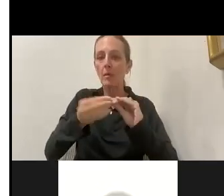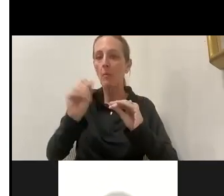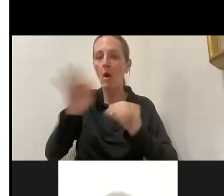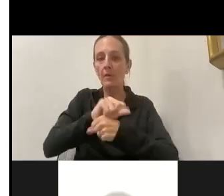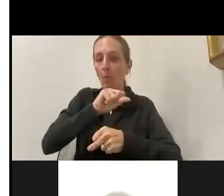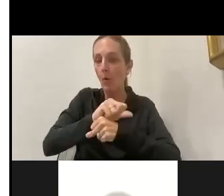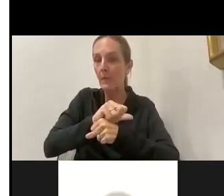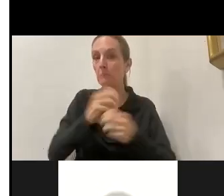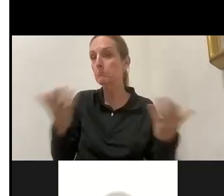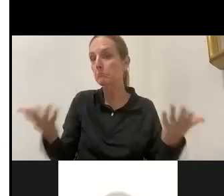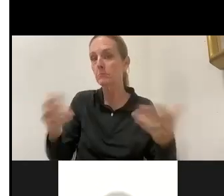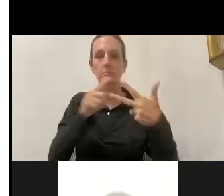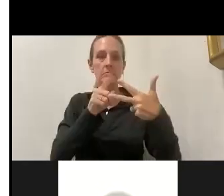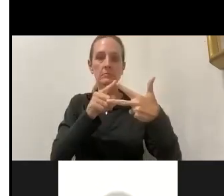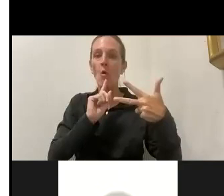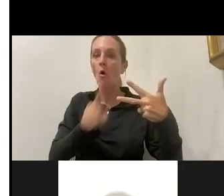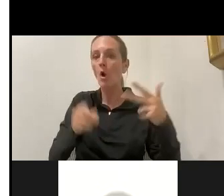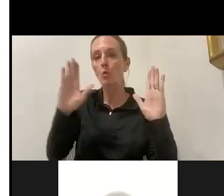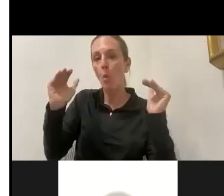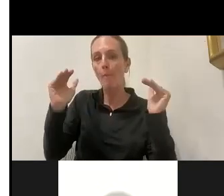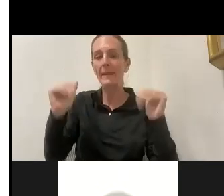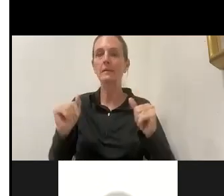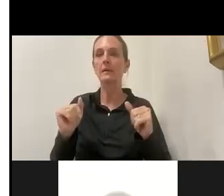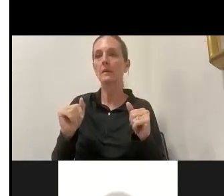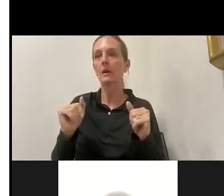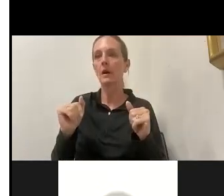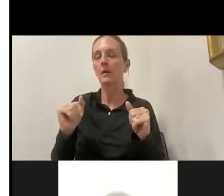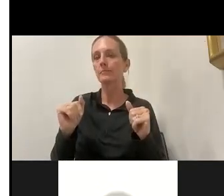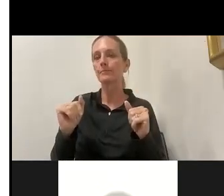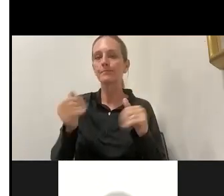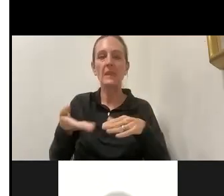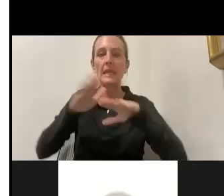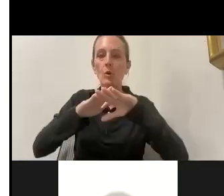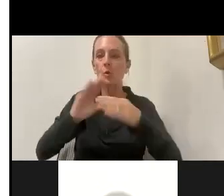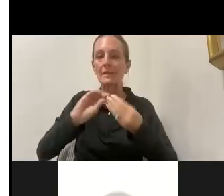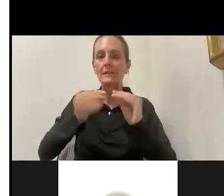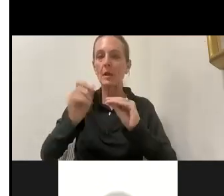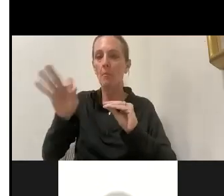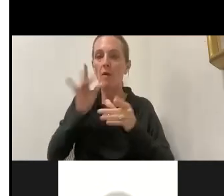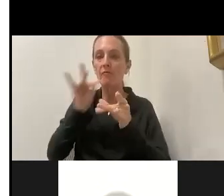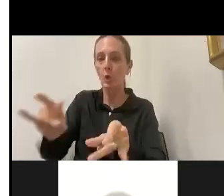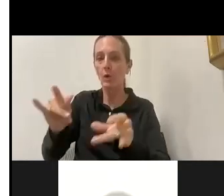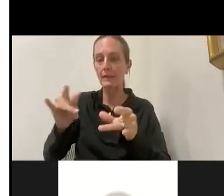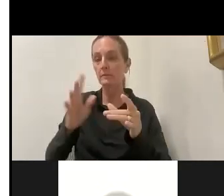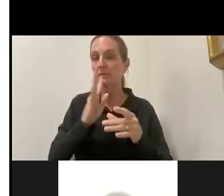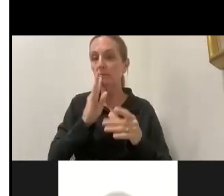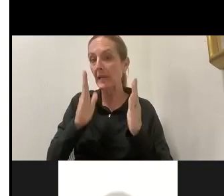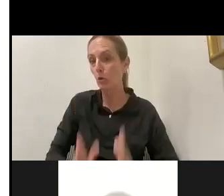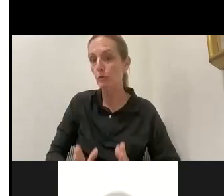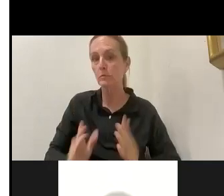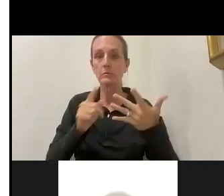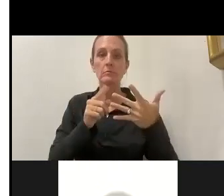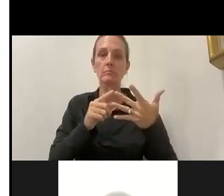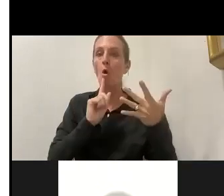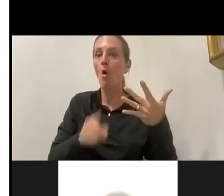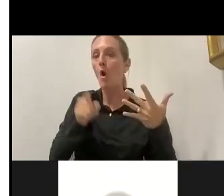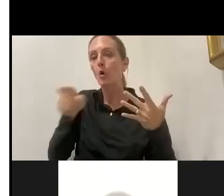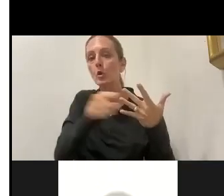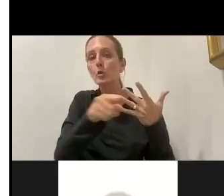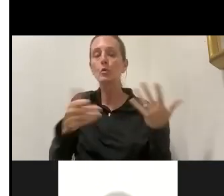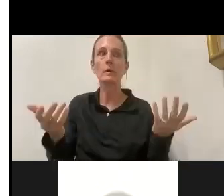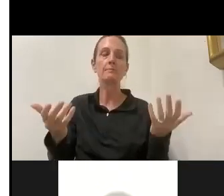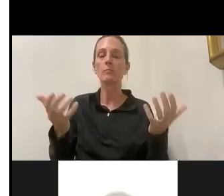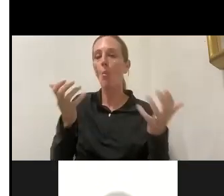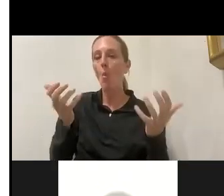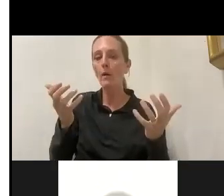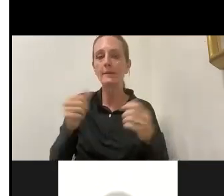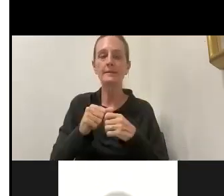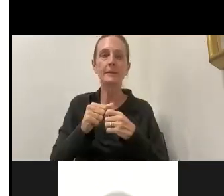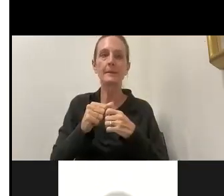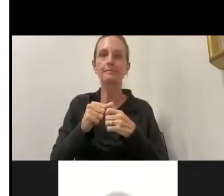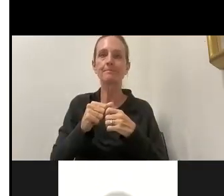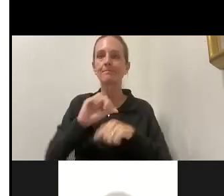hoping to increase the number of fluent speakers? Are you hoping to host a number of workshops?